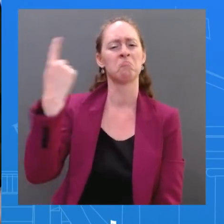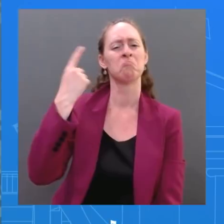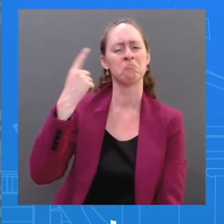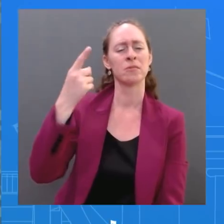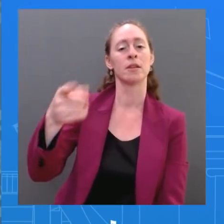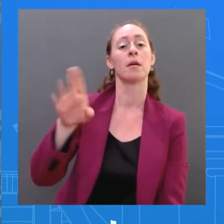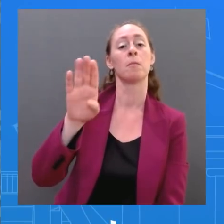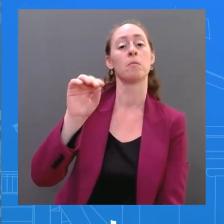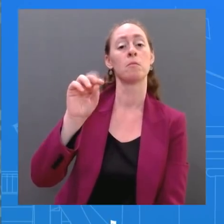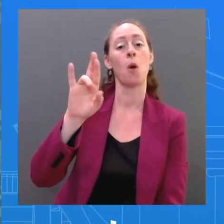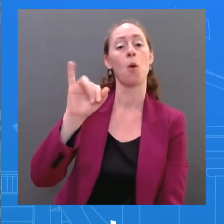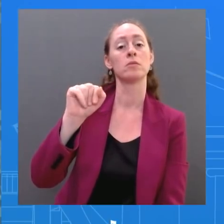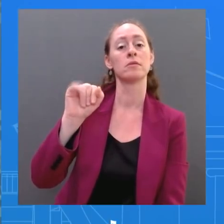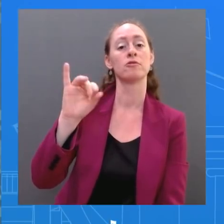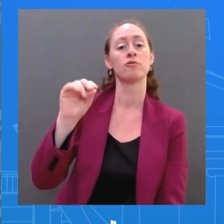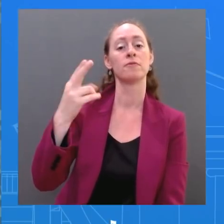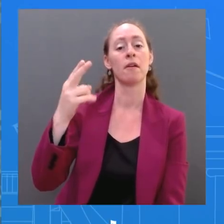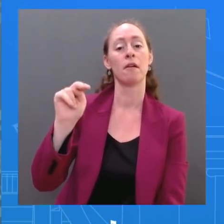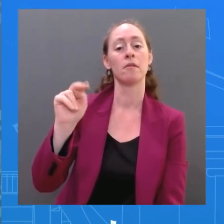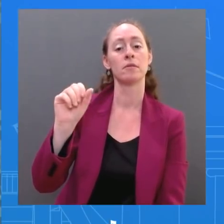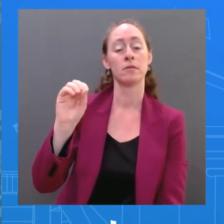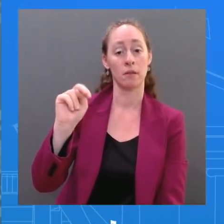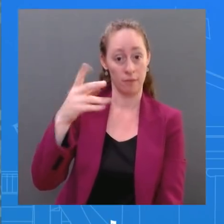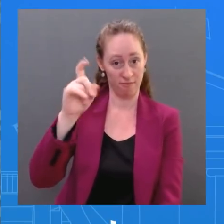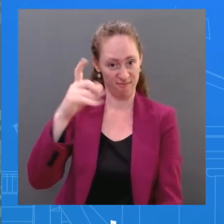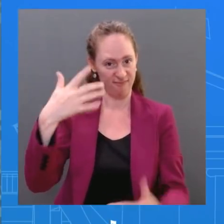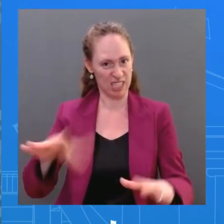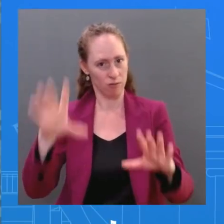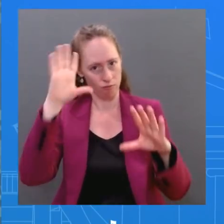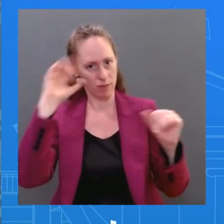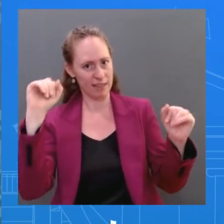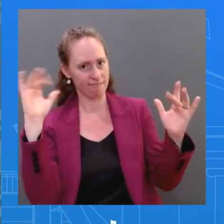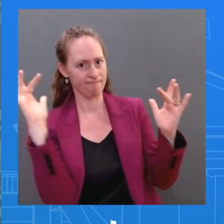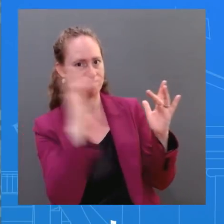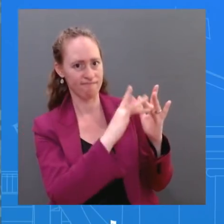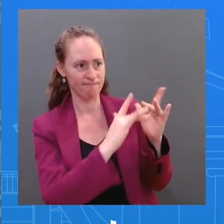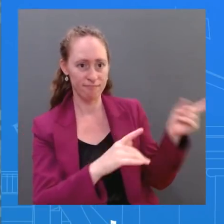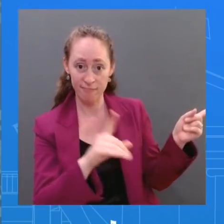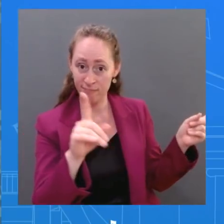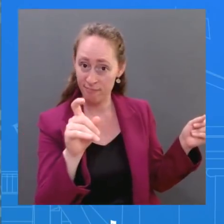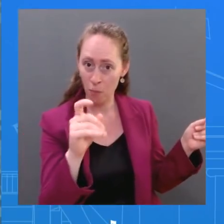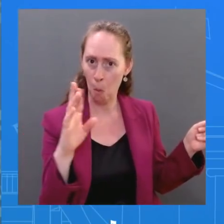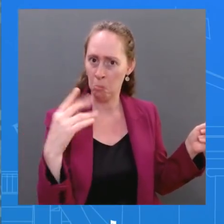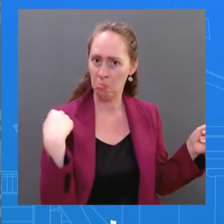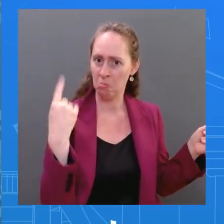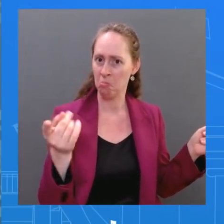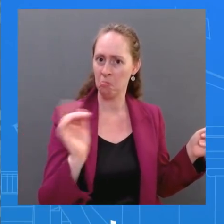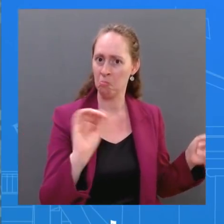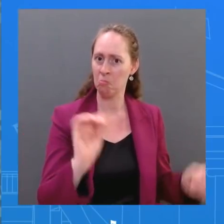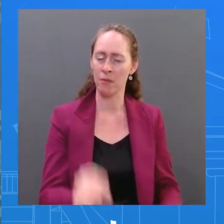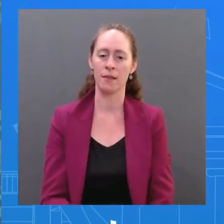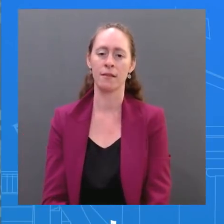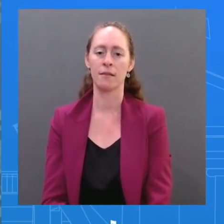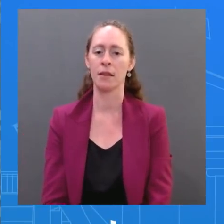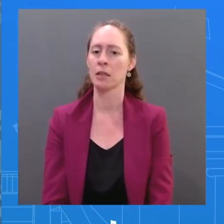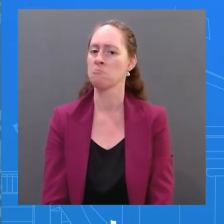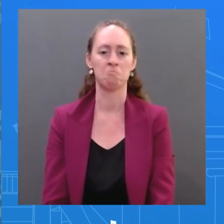Ms. Jean-Pierre: I don't have a call to read out for you. As I mentioned just moments ago, he saw Boris Johnson in Madrid,